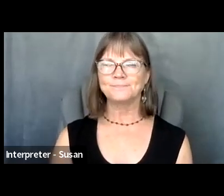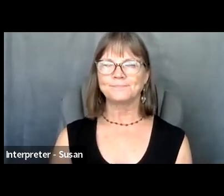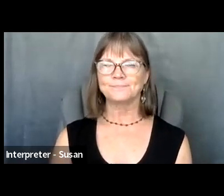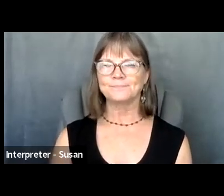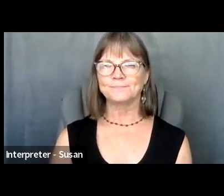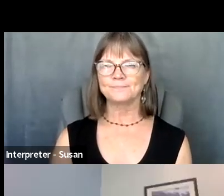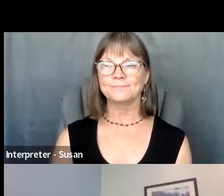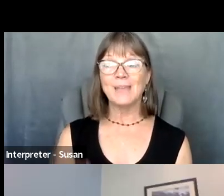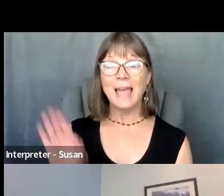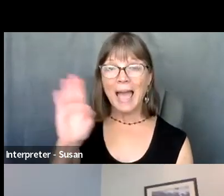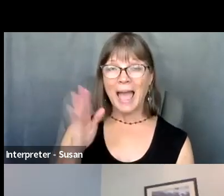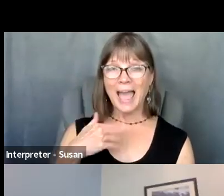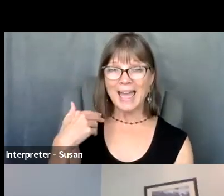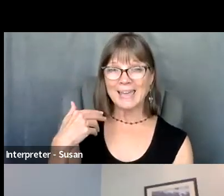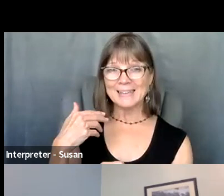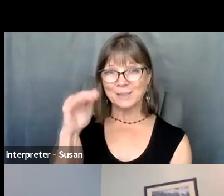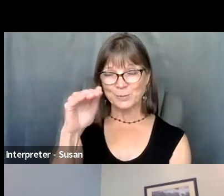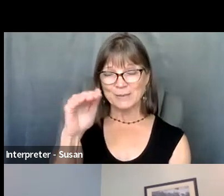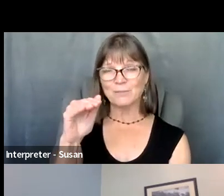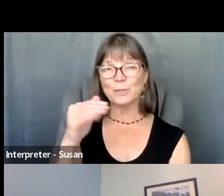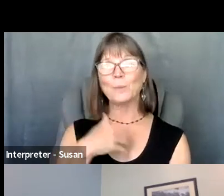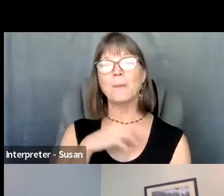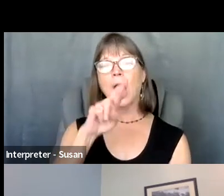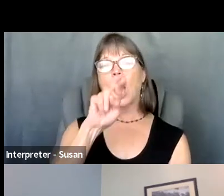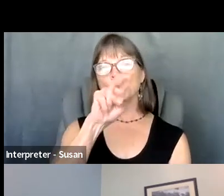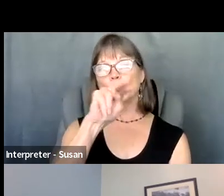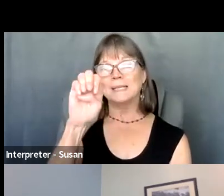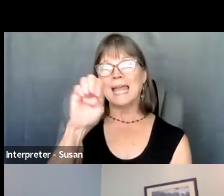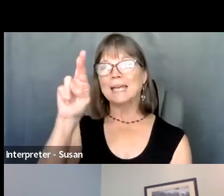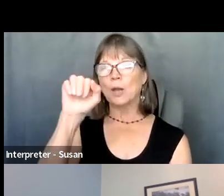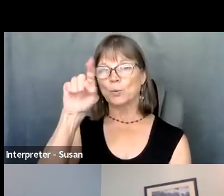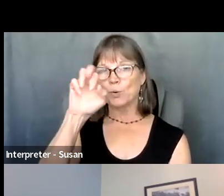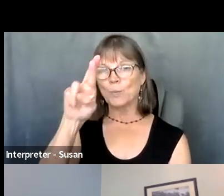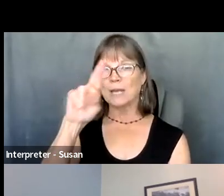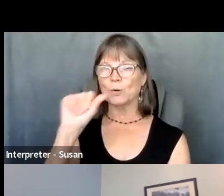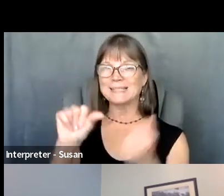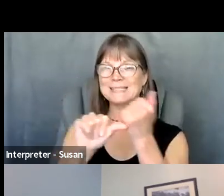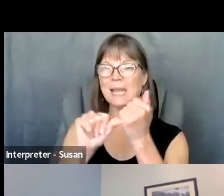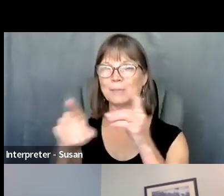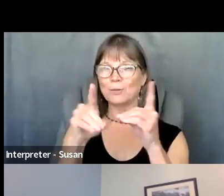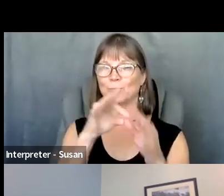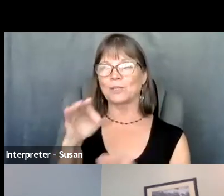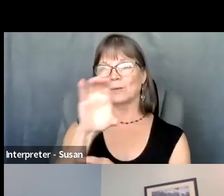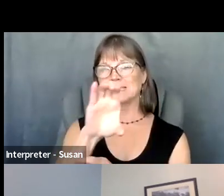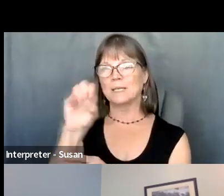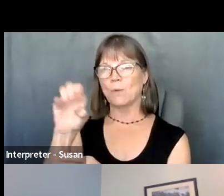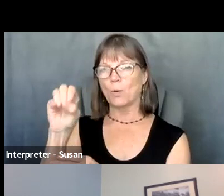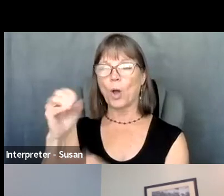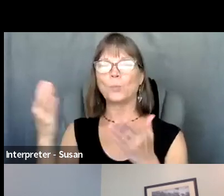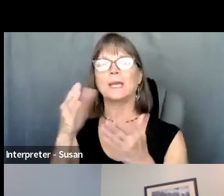Renee Rader (she/her): Hi, everyone! Good afternoon. I'm. Renee Radar and I'm, the deputy director and chief operating officer here at the Mhd. As Us.